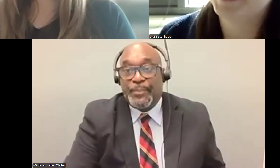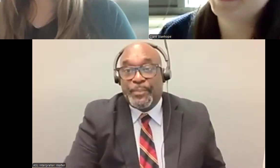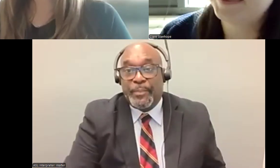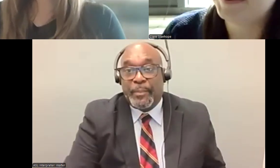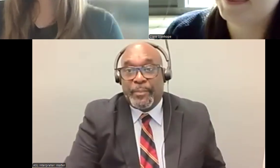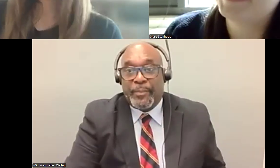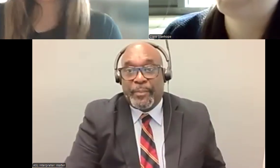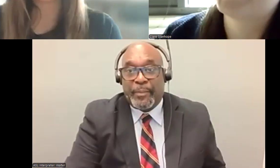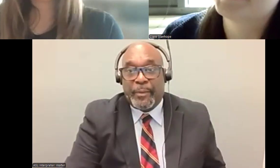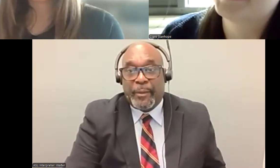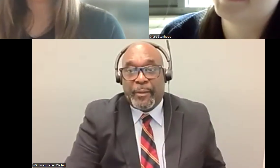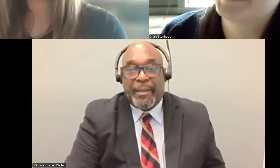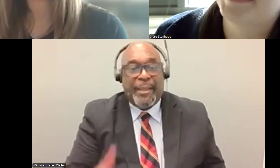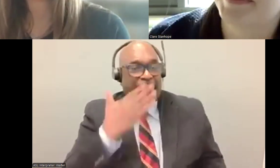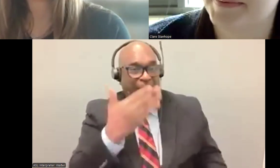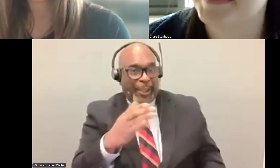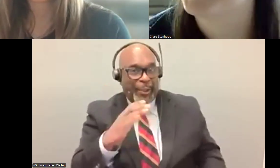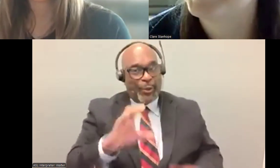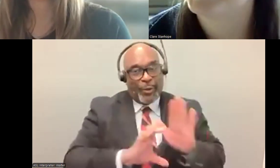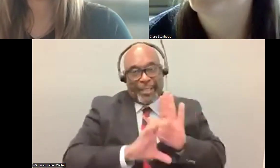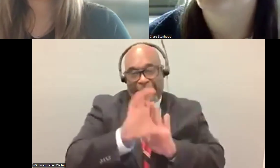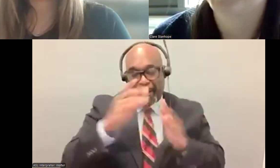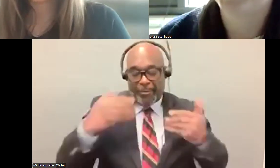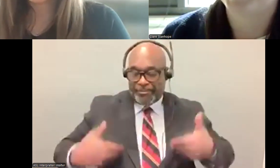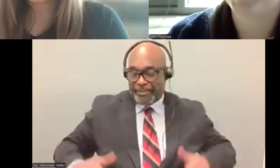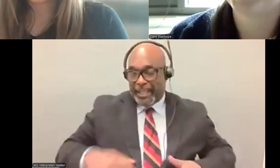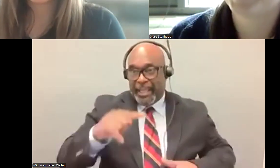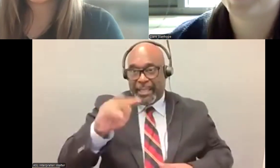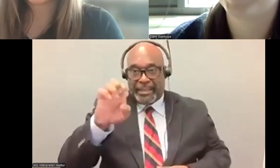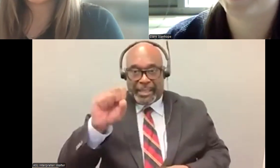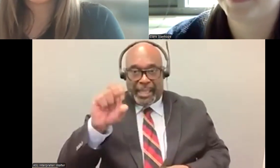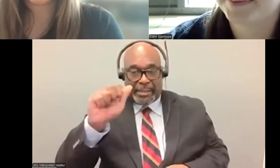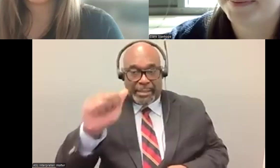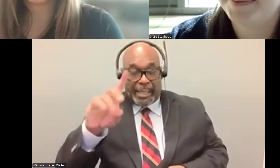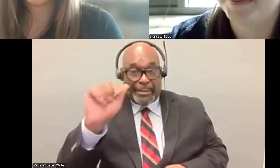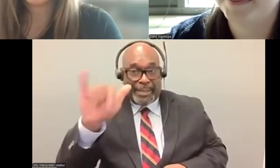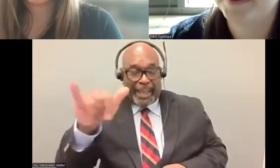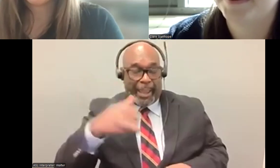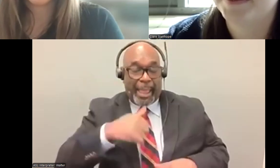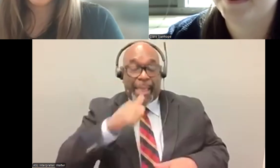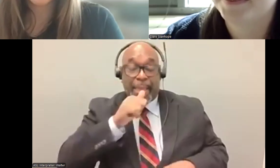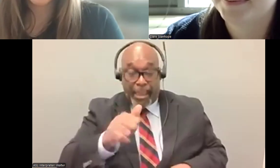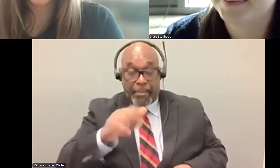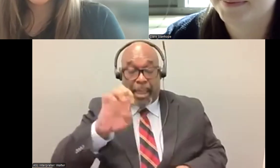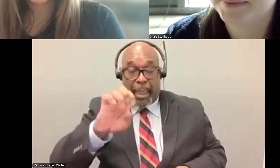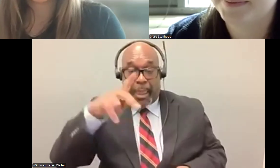Thank you, Clare. My 13:16:26 name is Tessa Day. I'm an 13:16:27 epidemiologist at the Chicago 13:16:28 Department of Public Health.